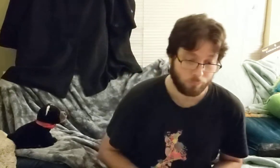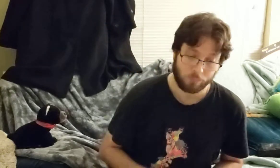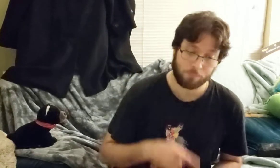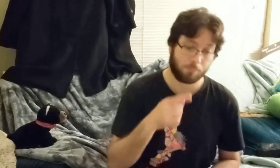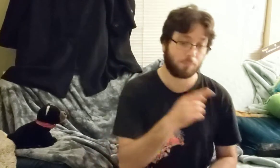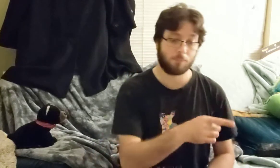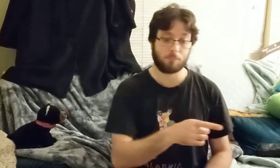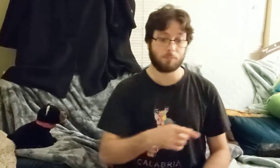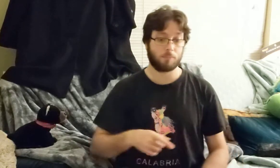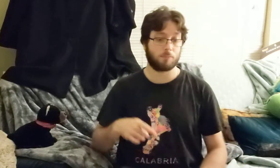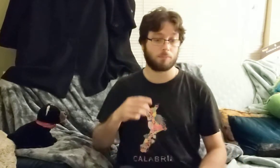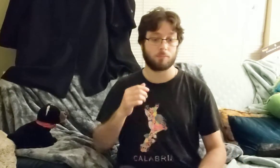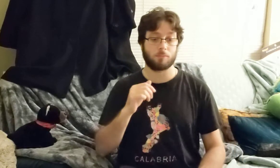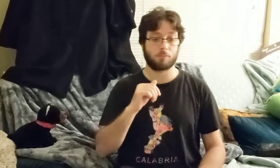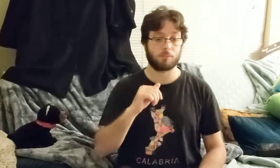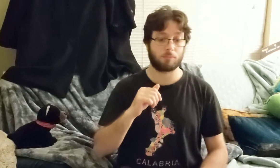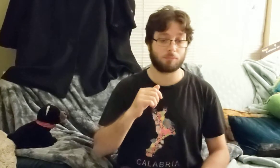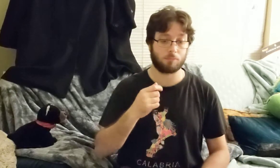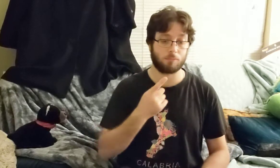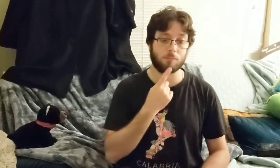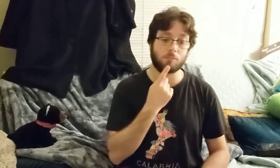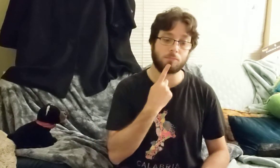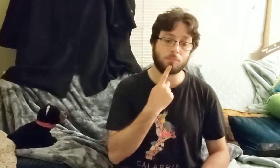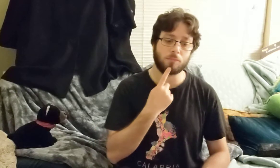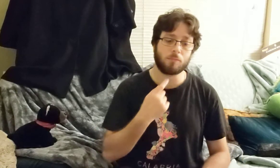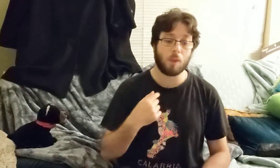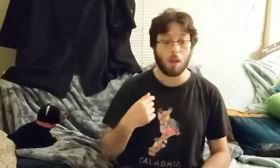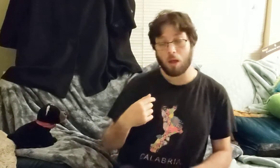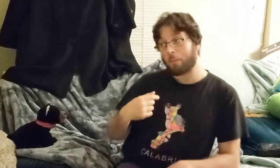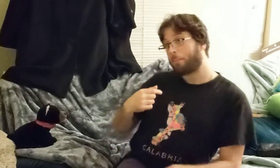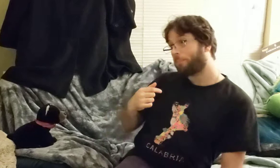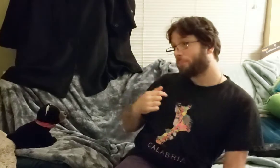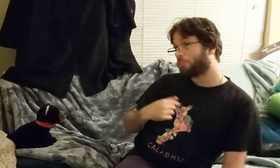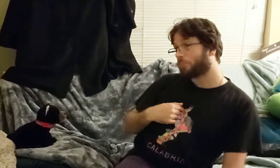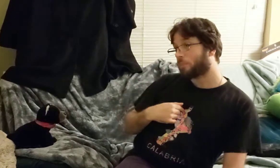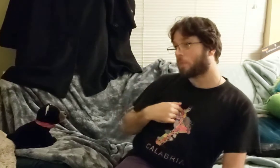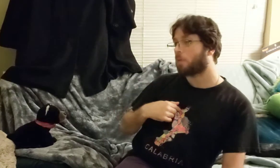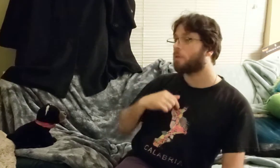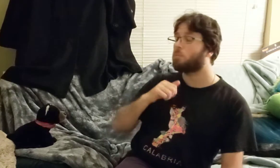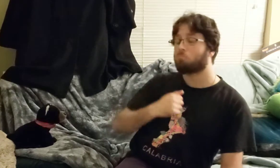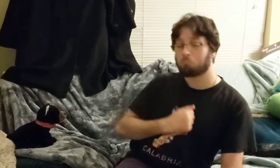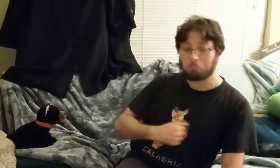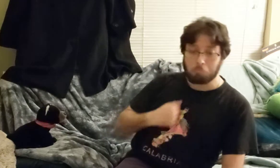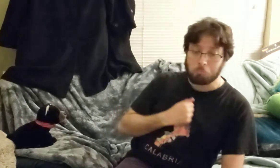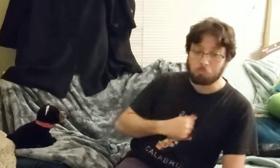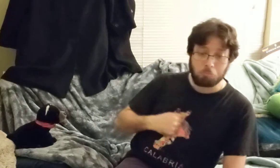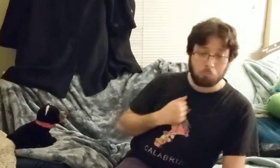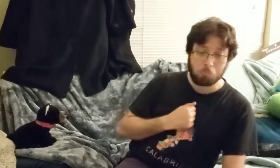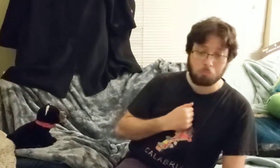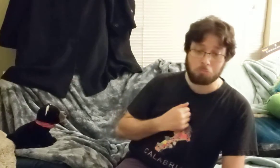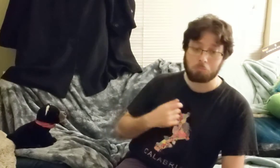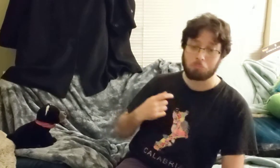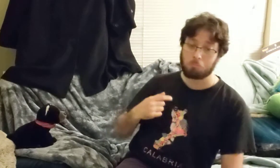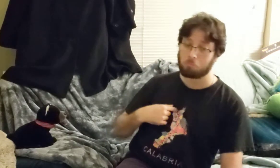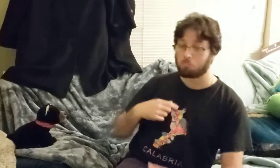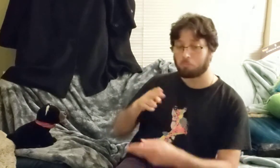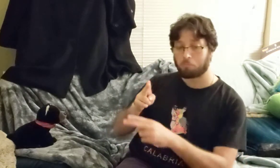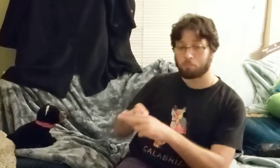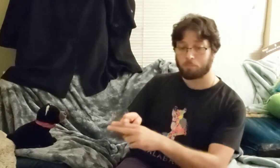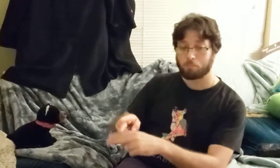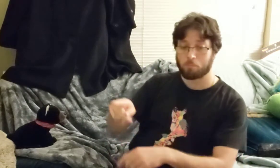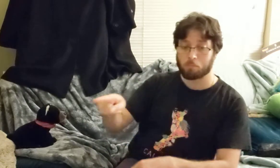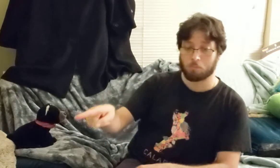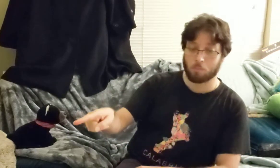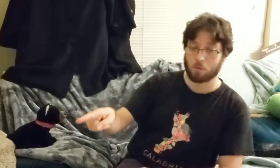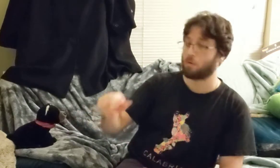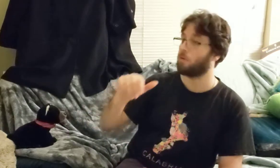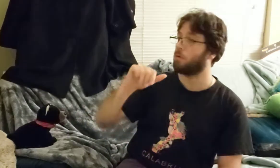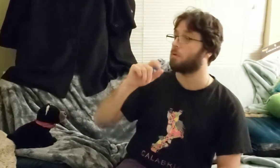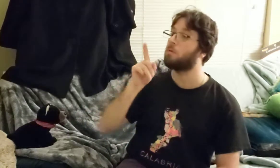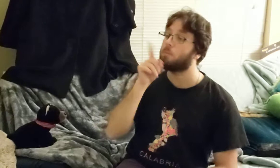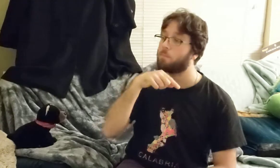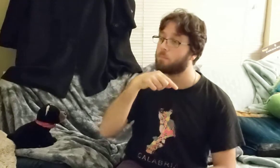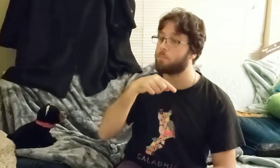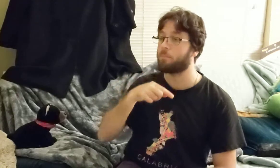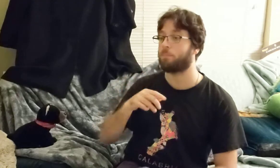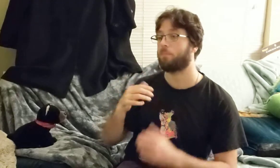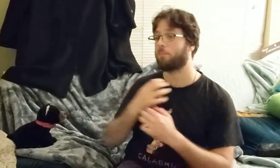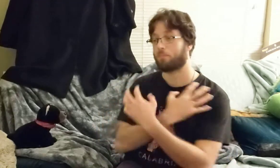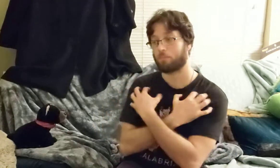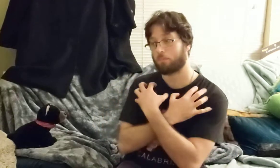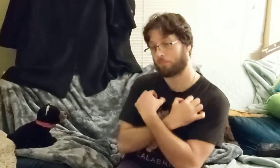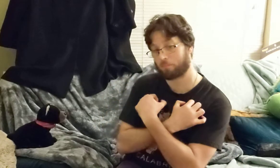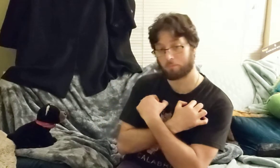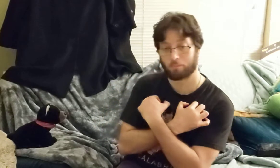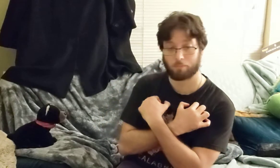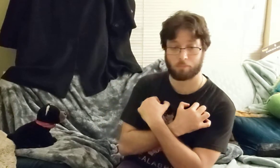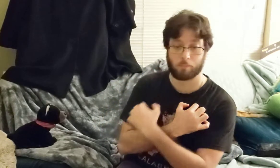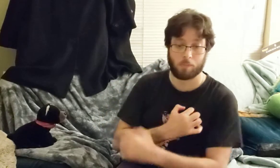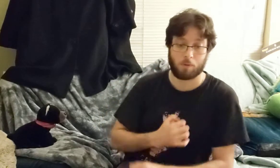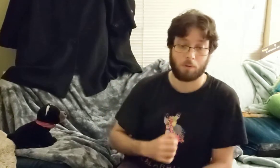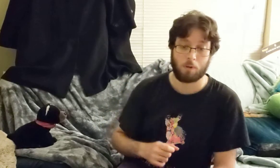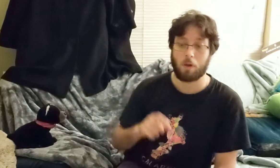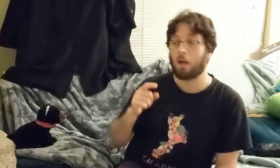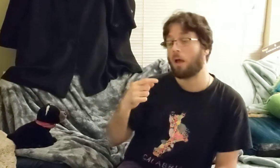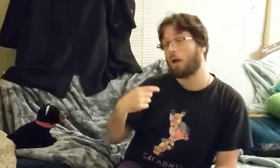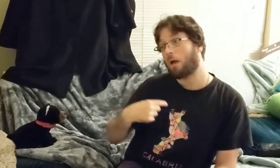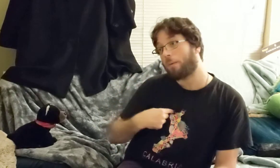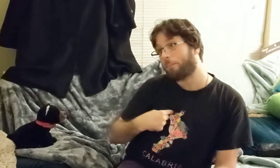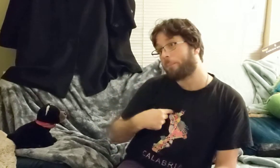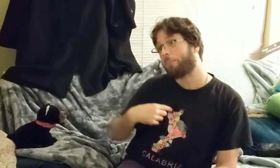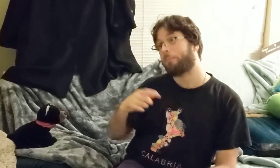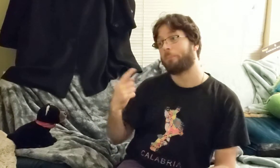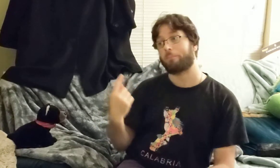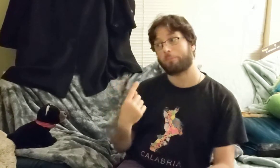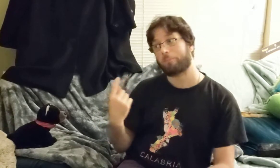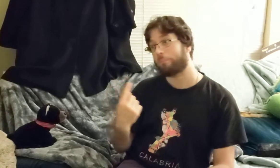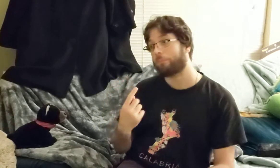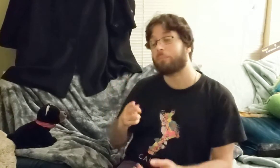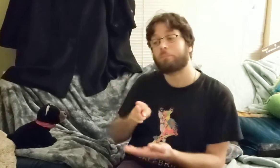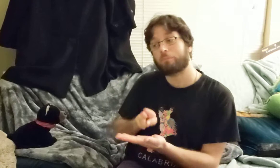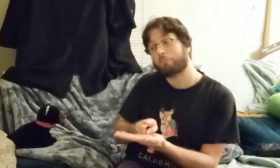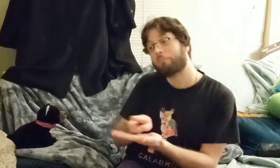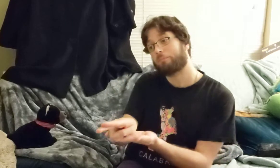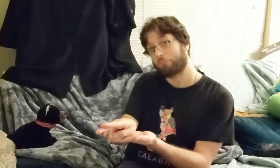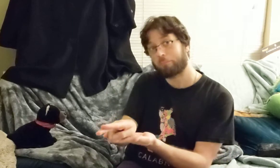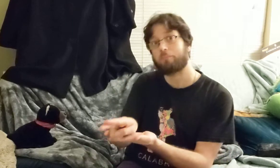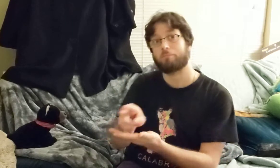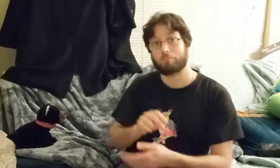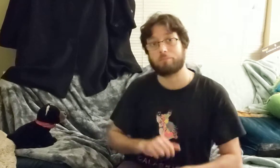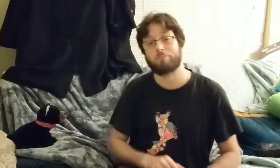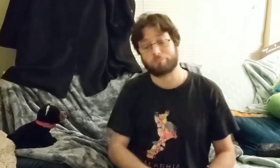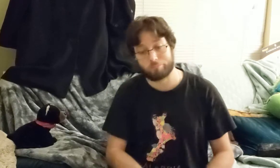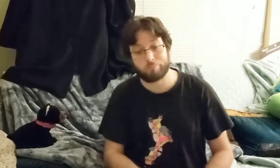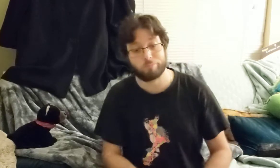HE SAY I SORRY I CALL YOU FALSE BEAR I JUST HONEST